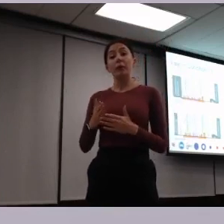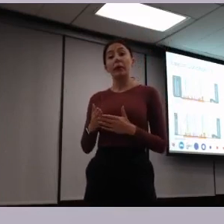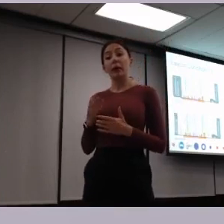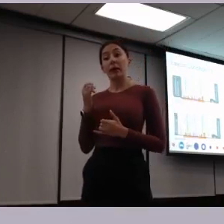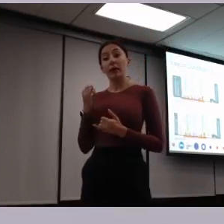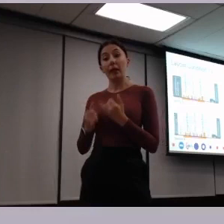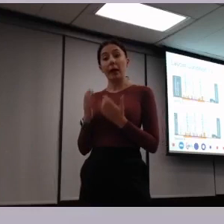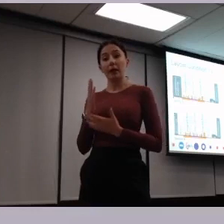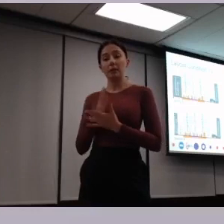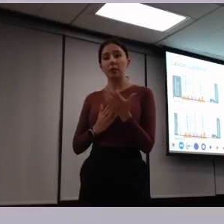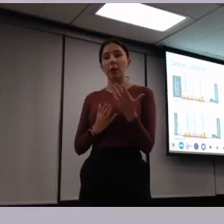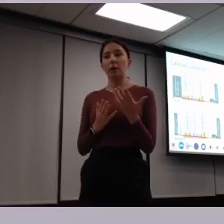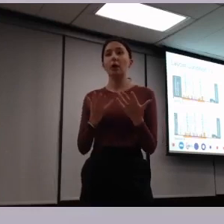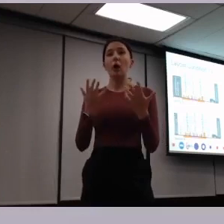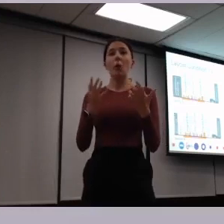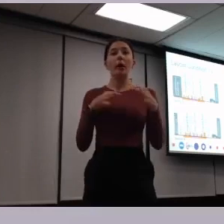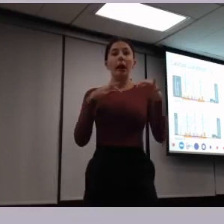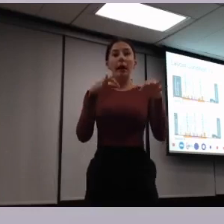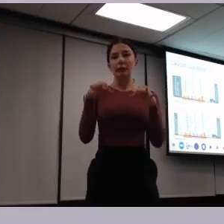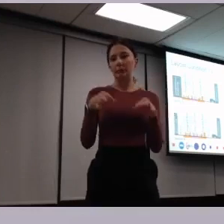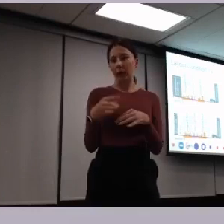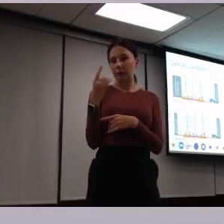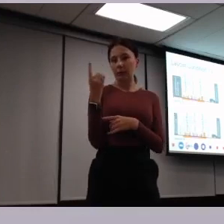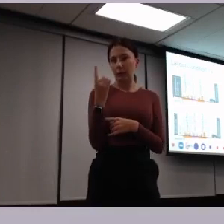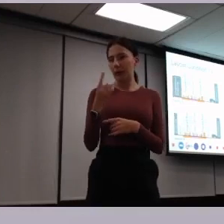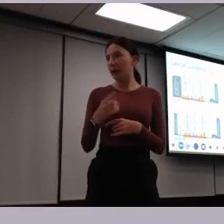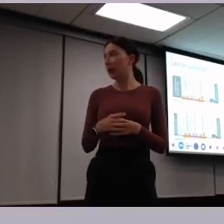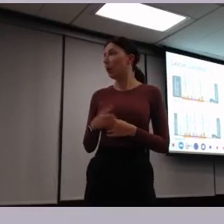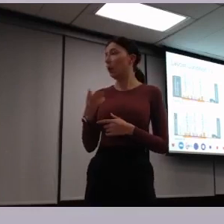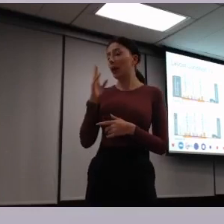Just to explain to you a little bit more about the voting activities.